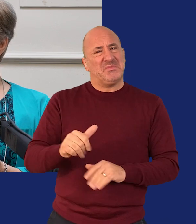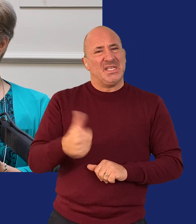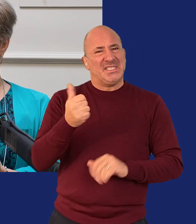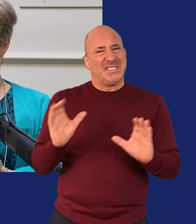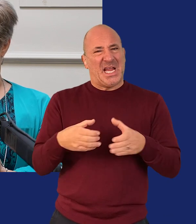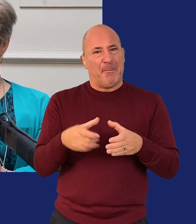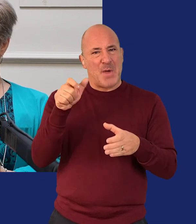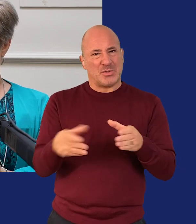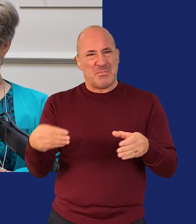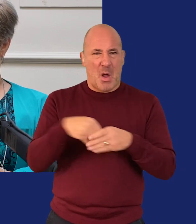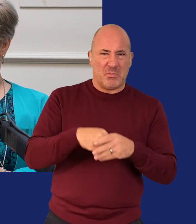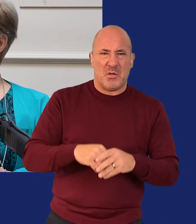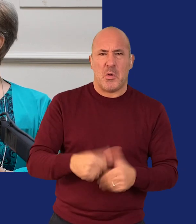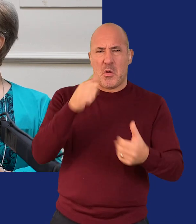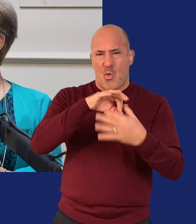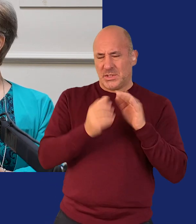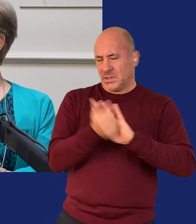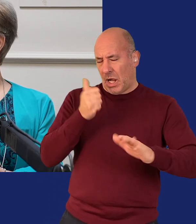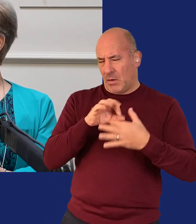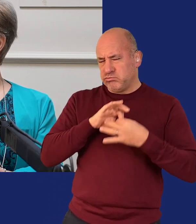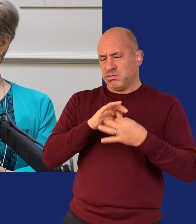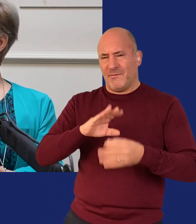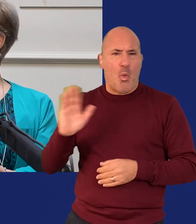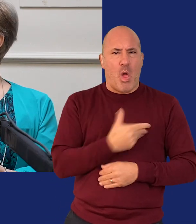say, must be a team player, must have great interpersonal skills for every job.